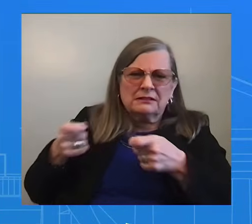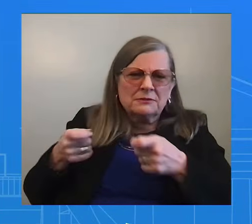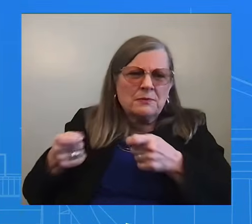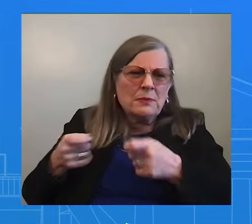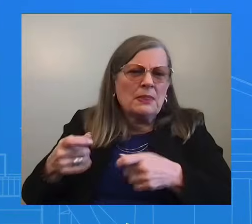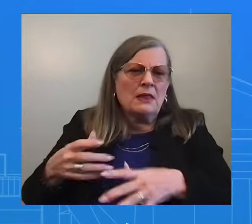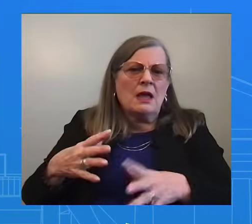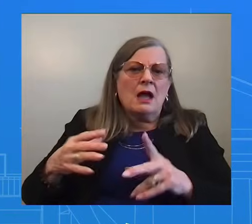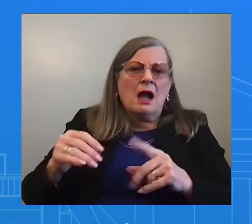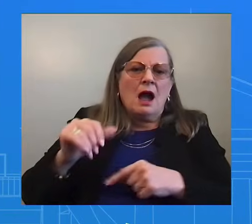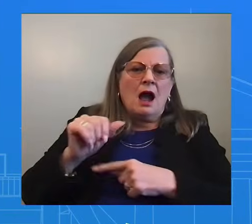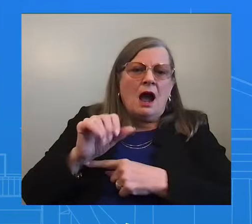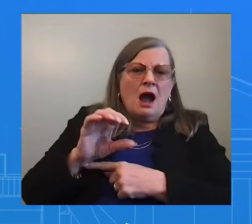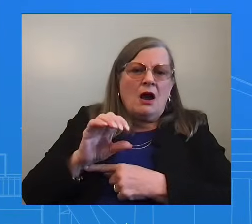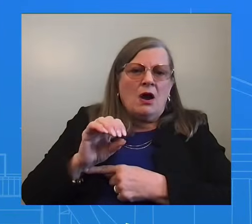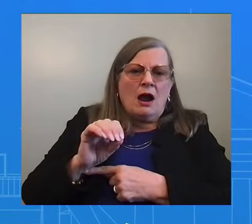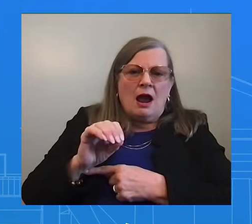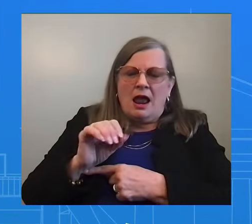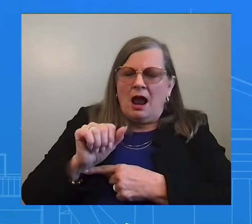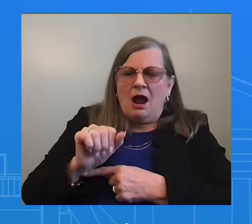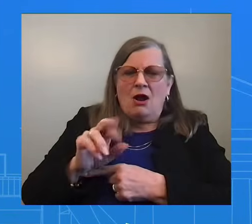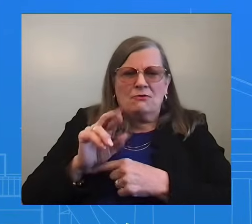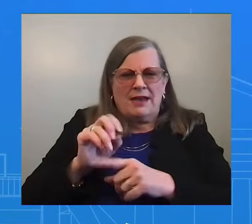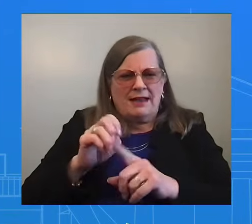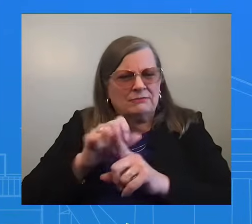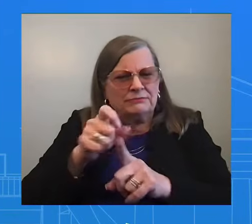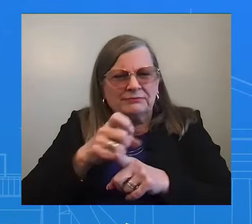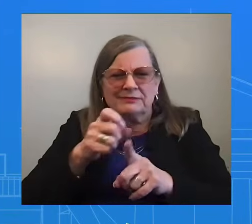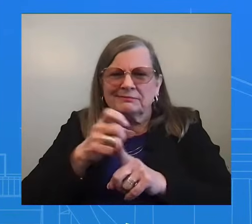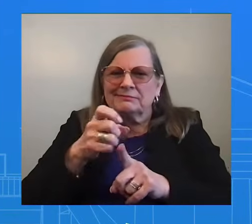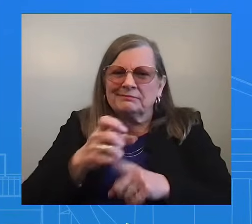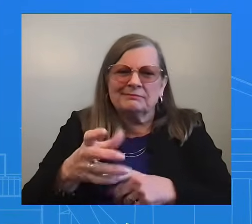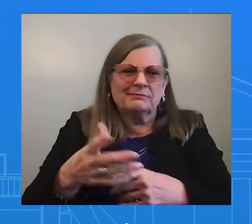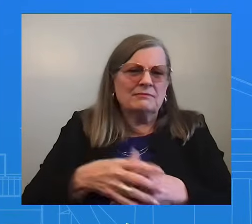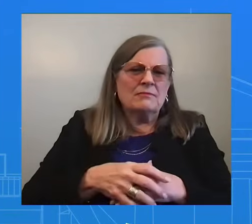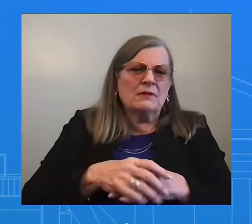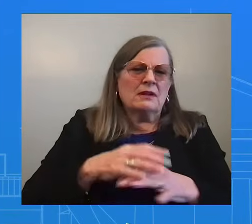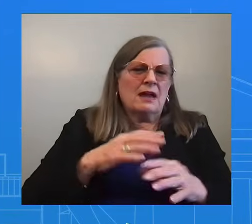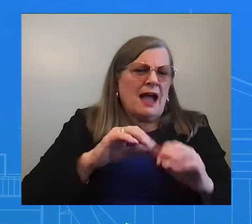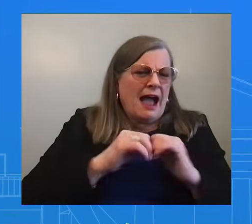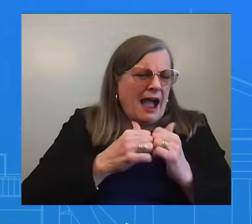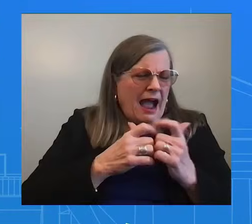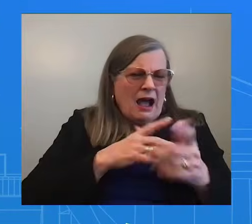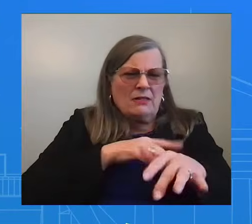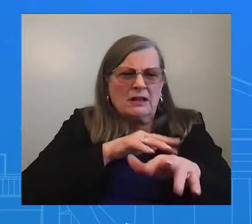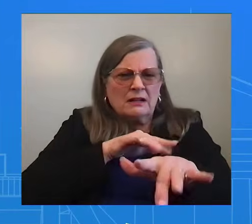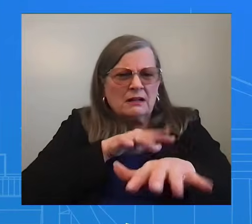You are seeing more people on the move, for a variety of reasons, across -- in this hemisphere than since World War Two.